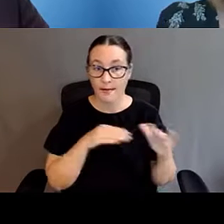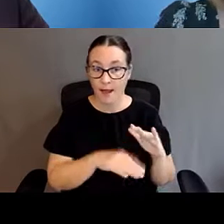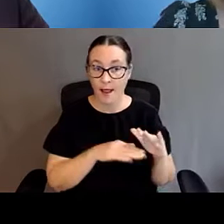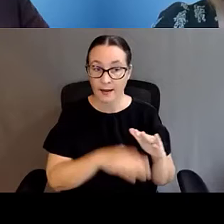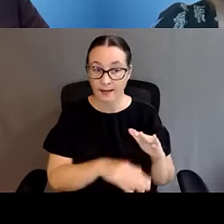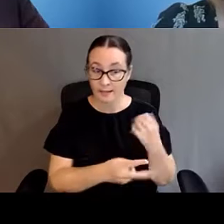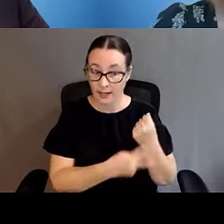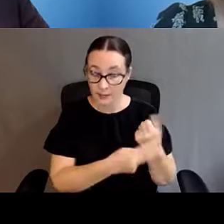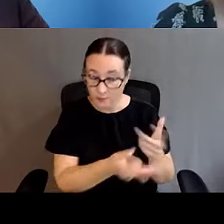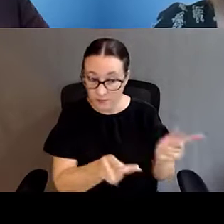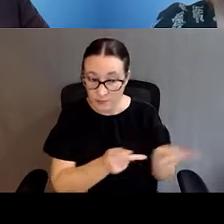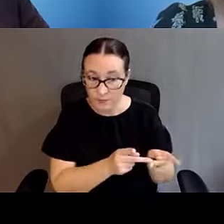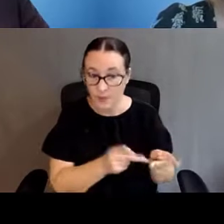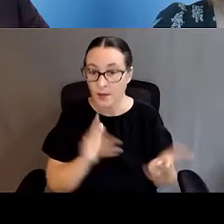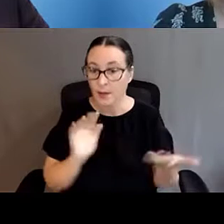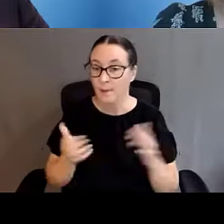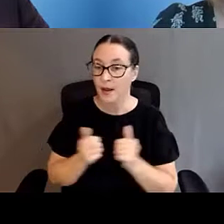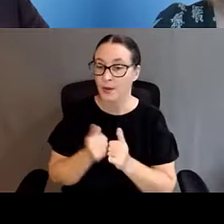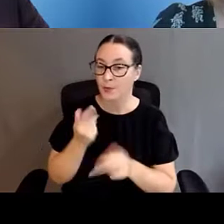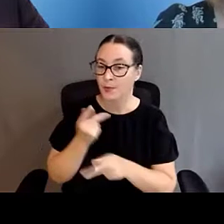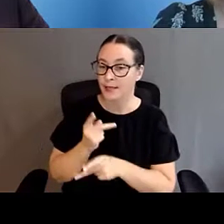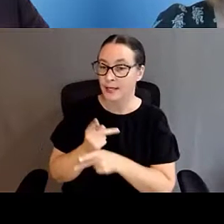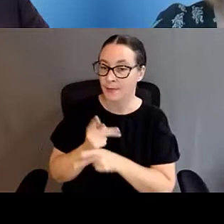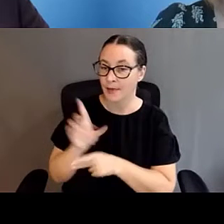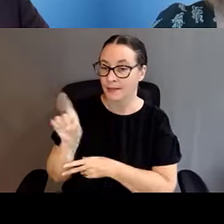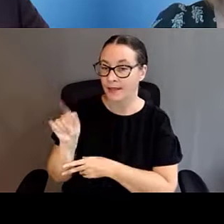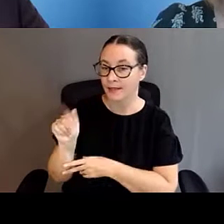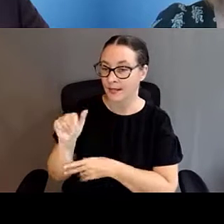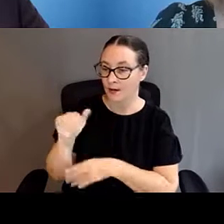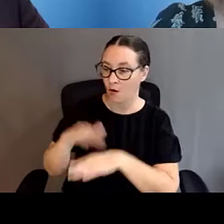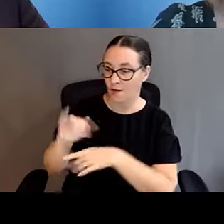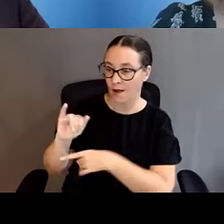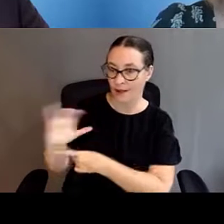of keeping that data on an institutional server and making it available as needed?